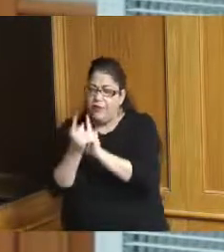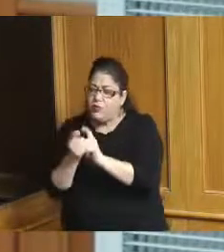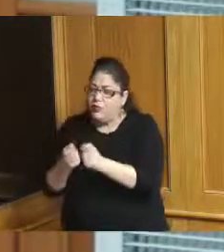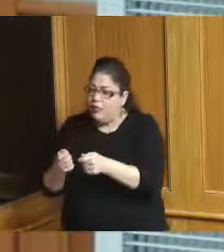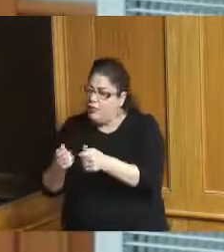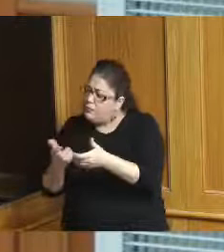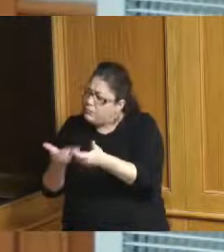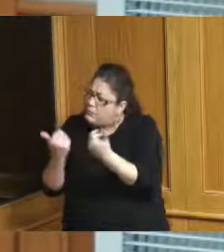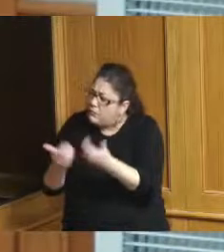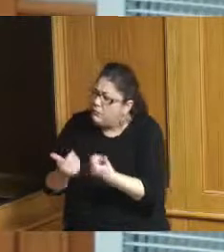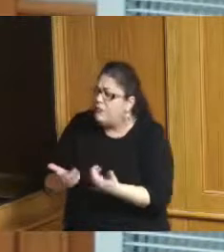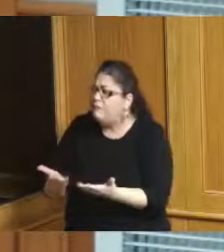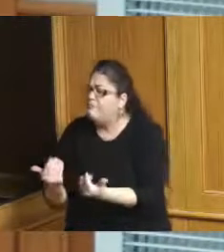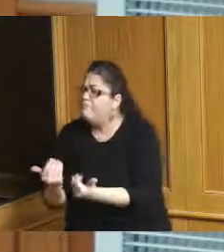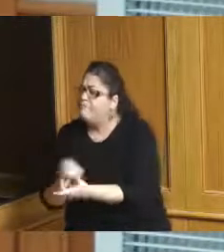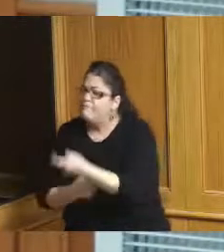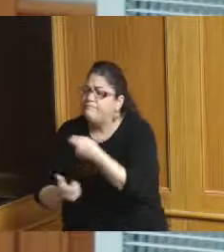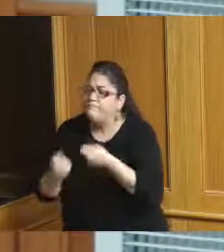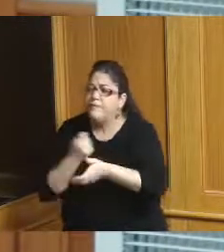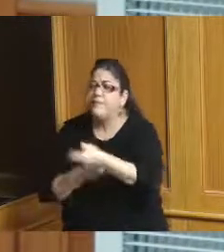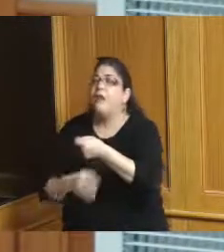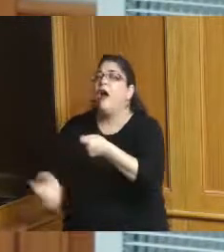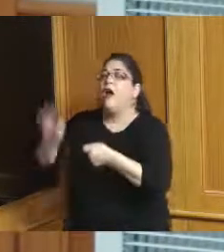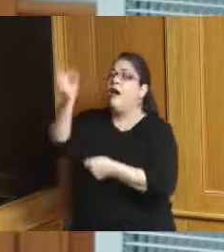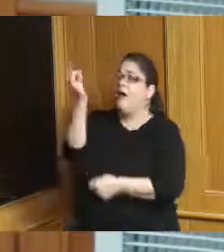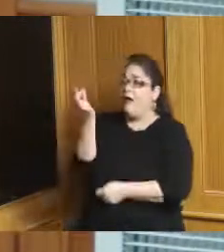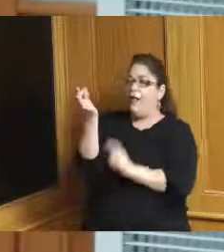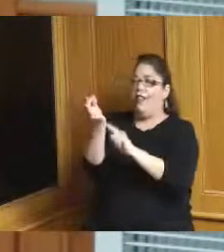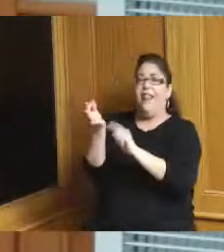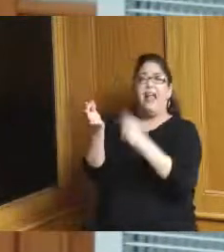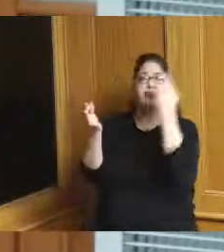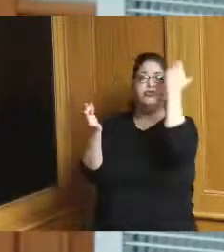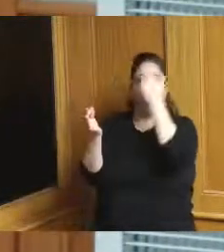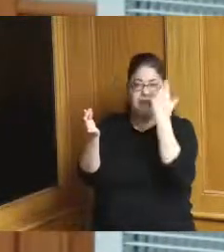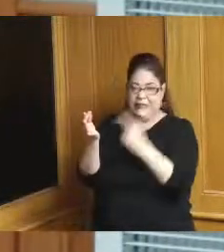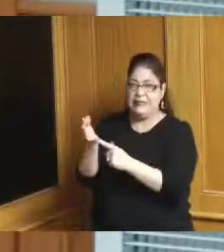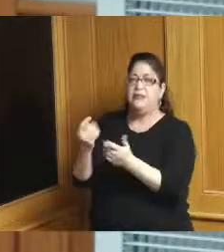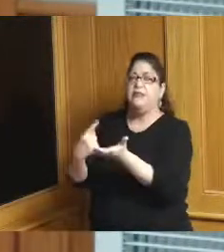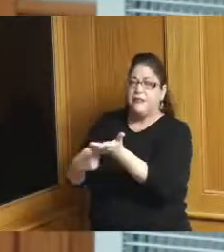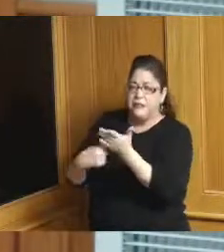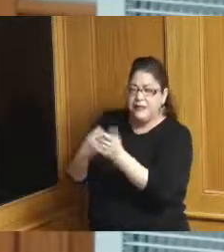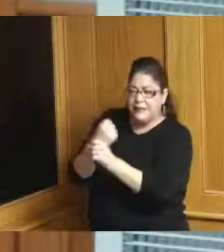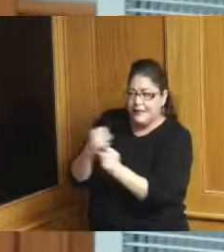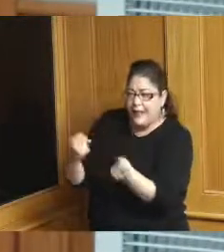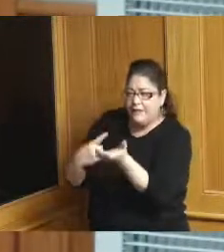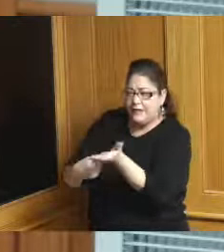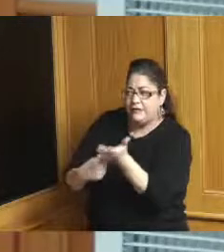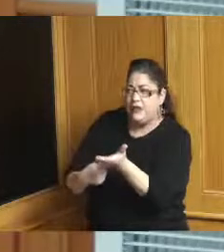concerns and make it a safe place to have that conversation because I think if you can talk